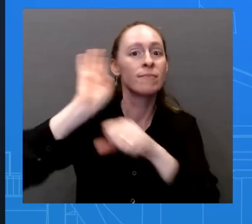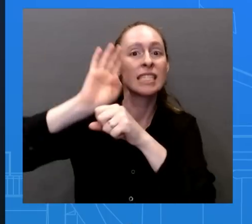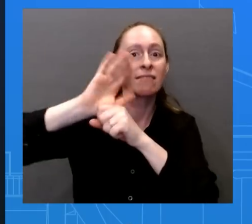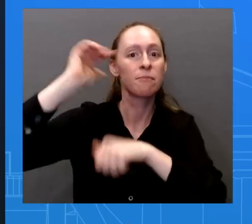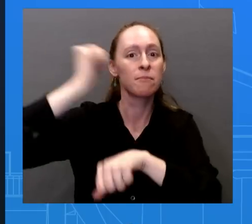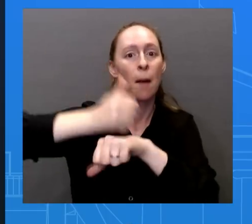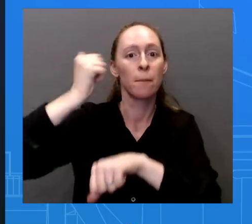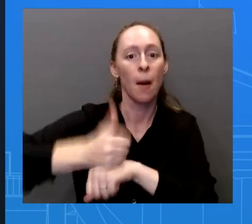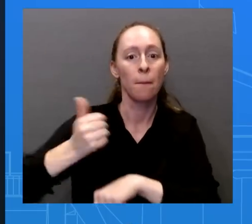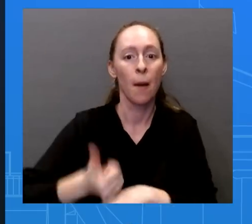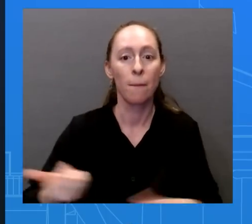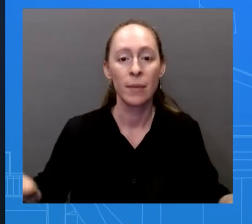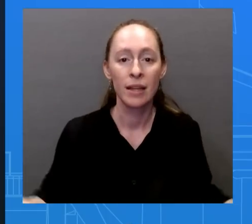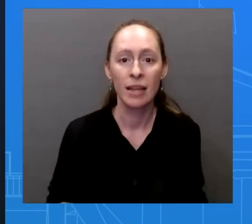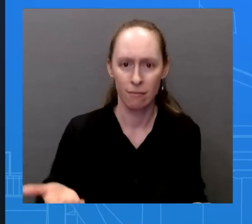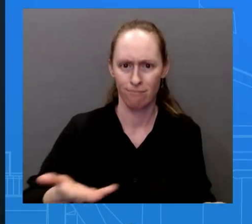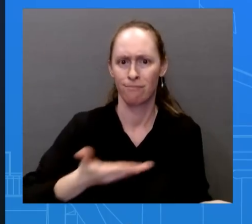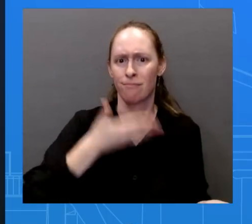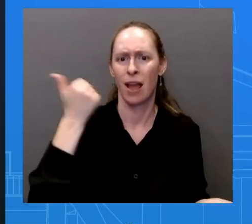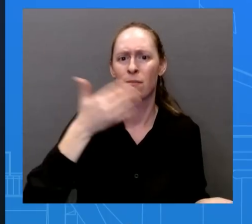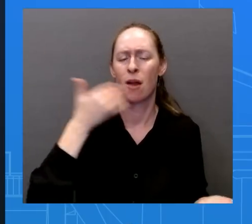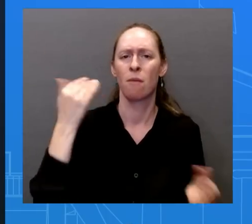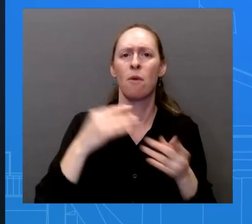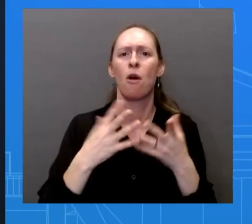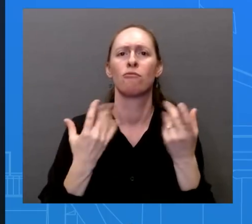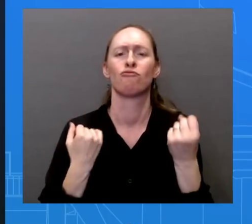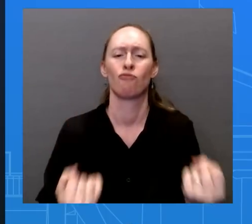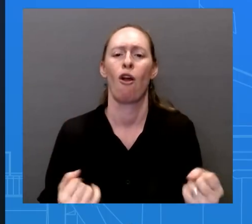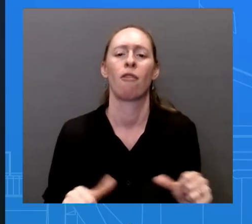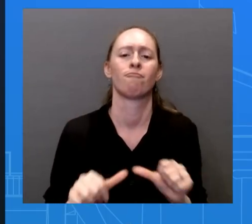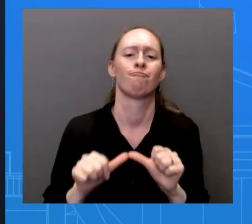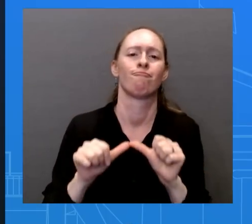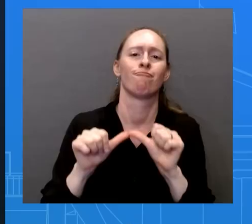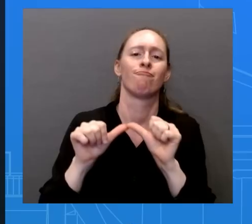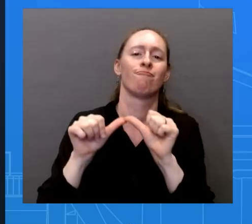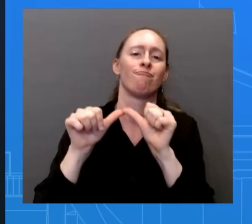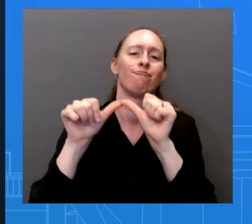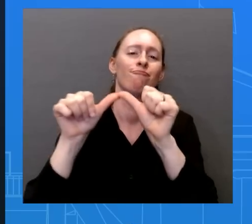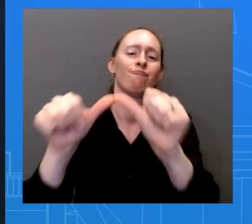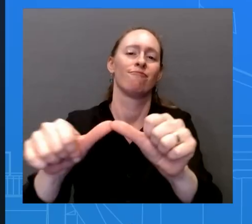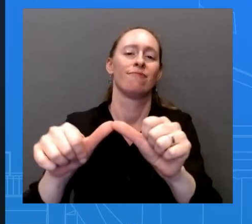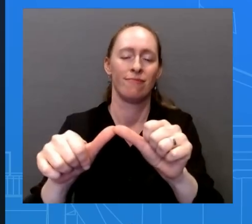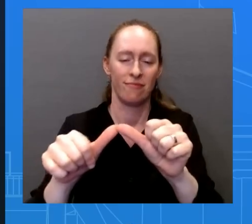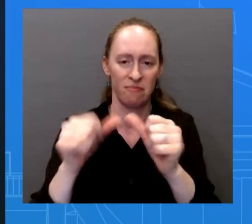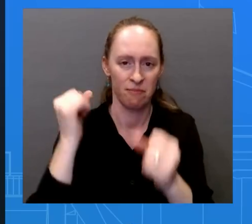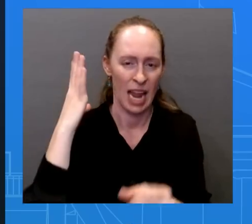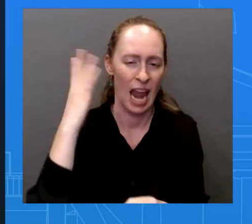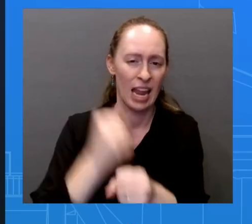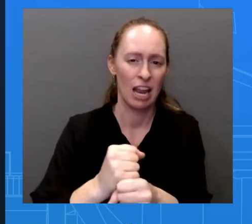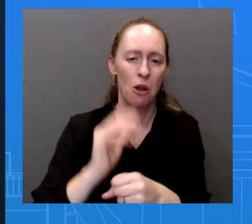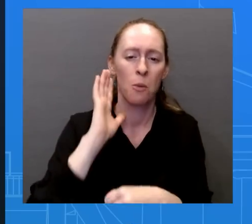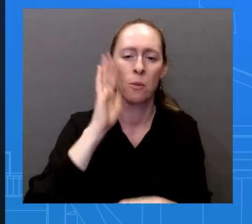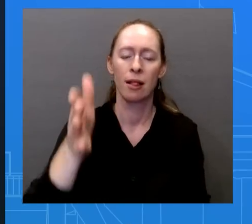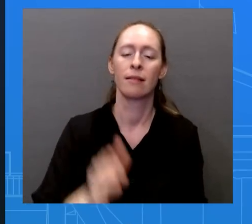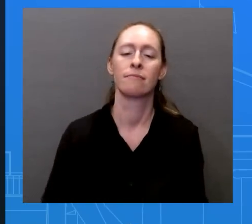And that is also something important to note. So, now, of course, we're going to continue to monitor this closely. We're going to watch this closely.